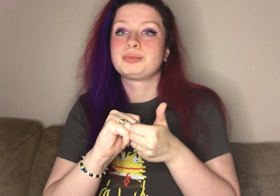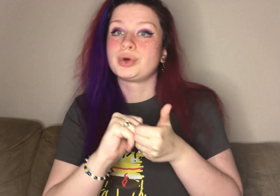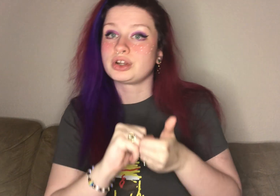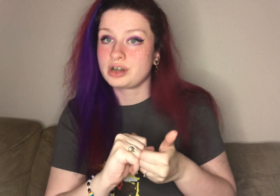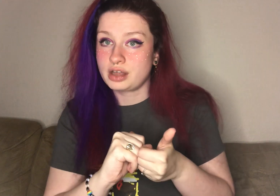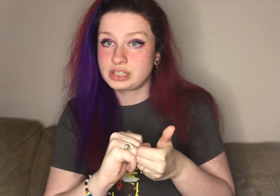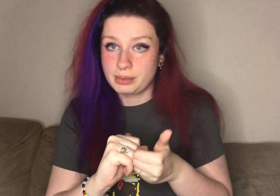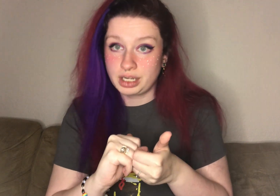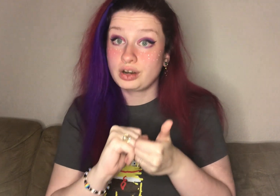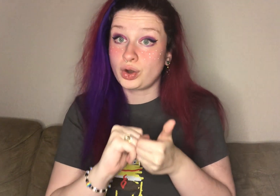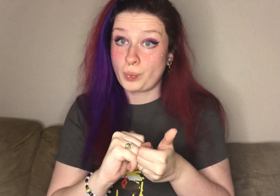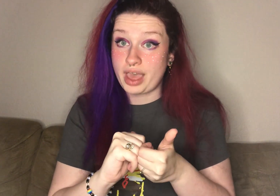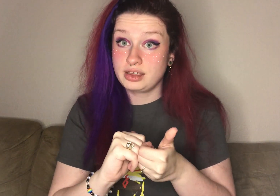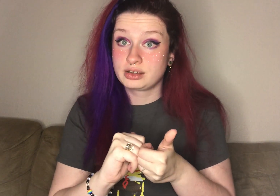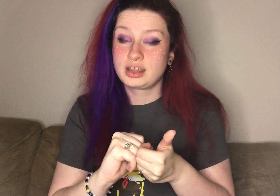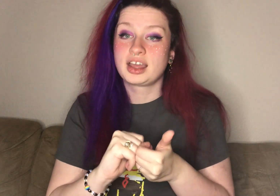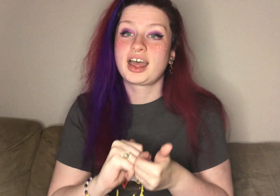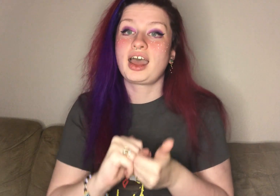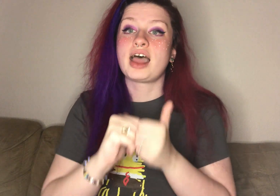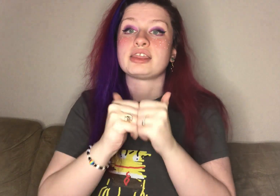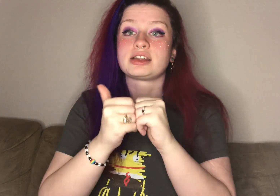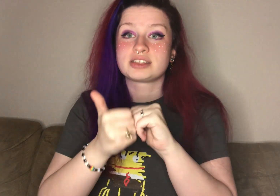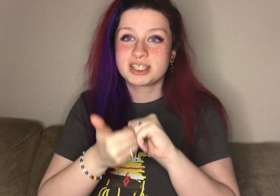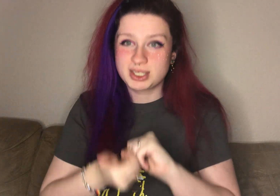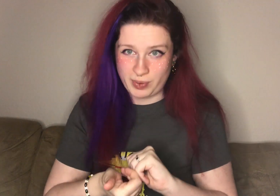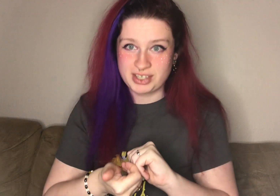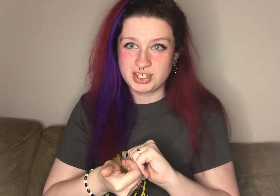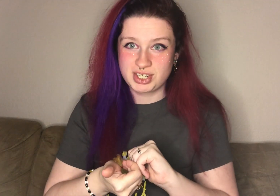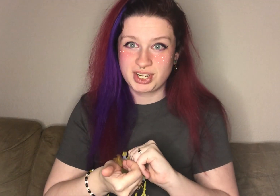point your non-dominant away and then switch